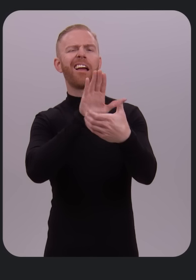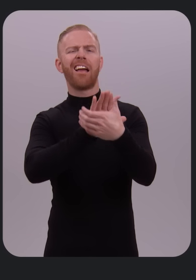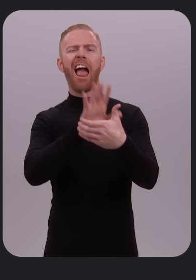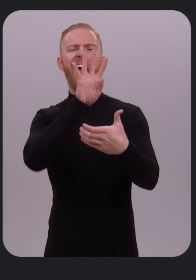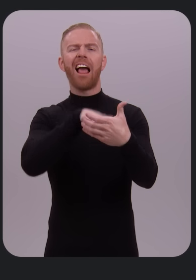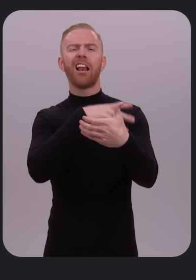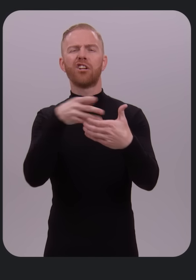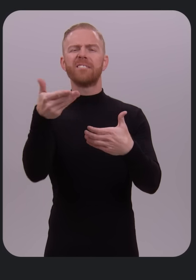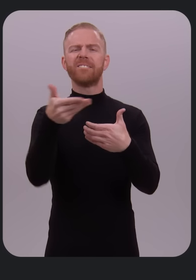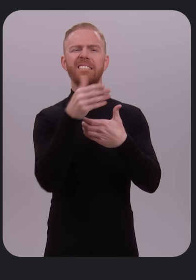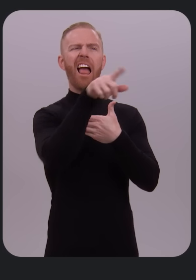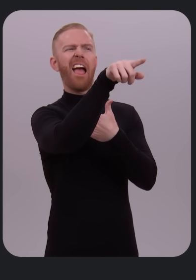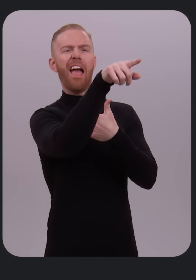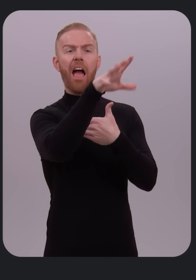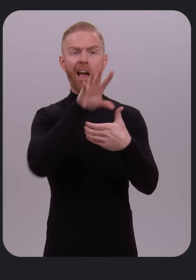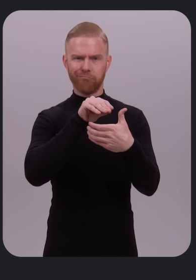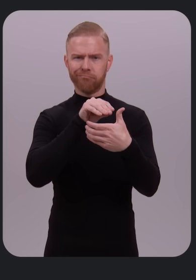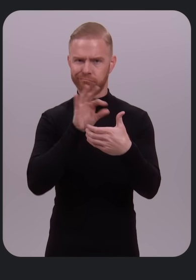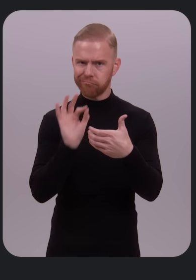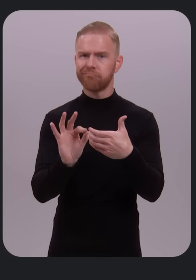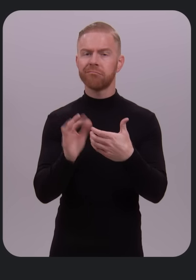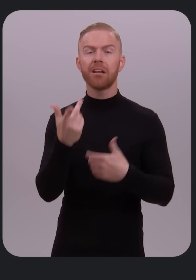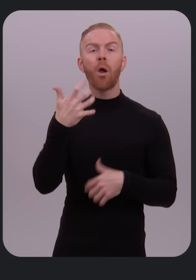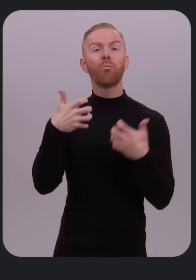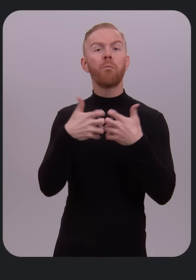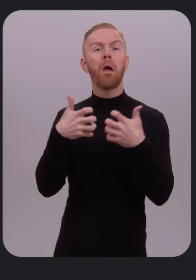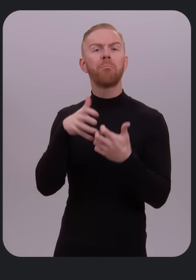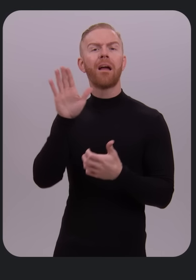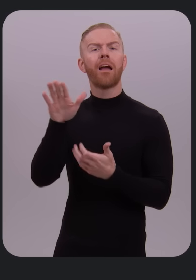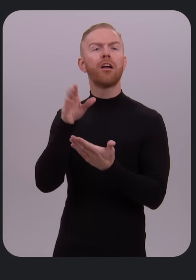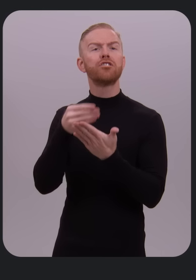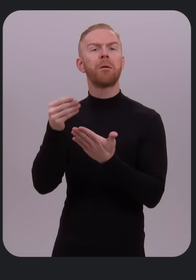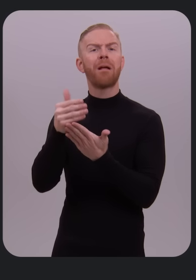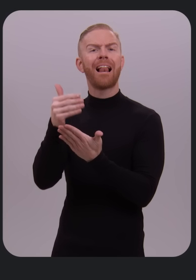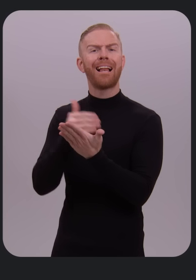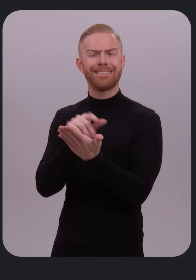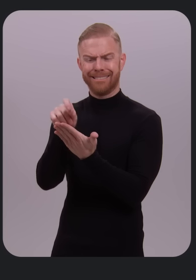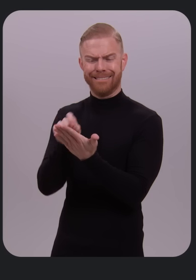Or, if you need to decipher your roommate's handwriting for the shopping list, Gemini Live